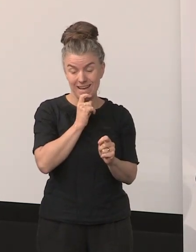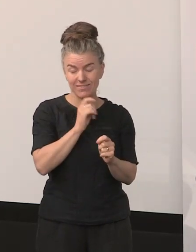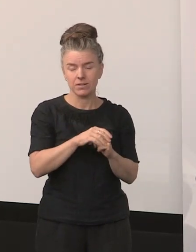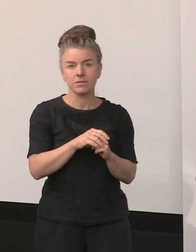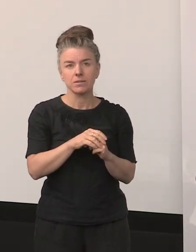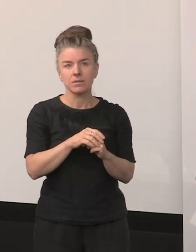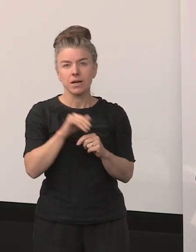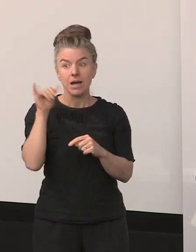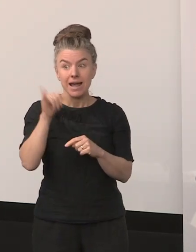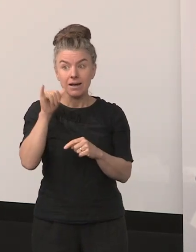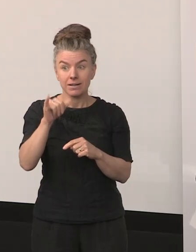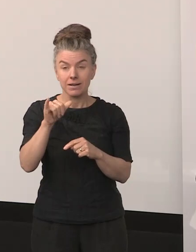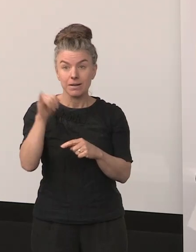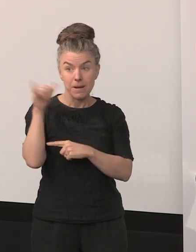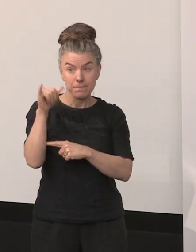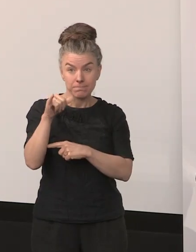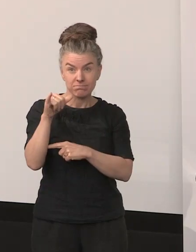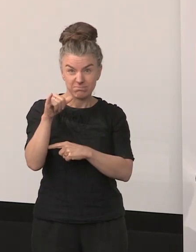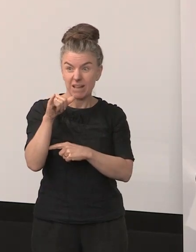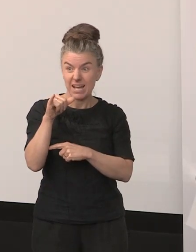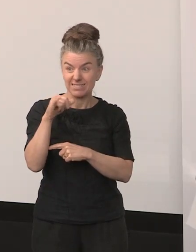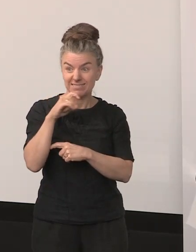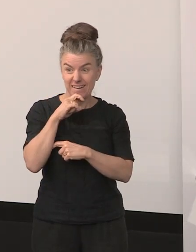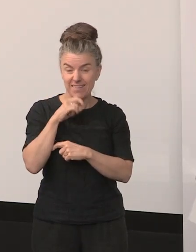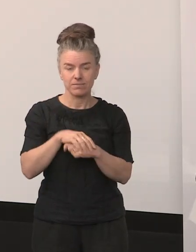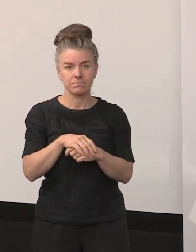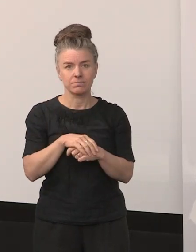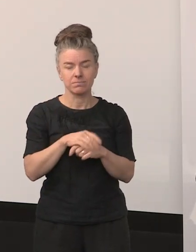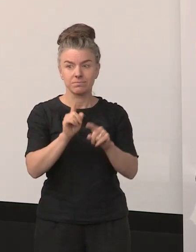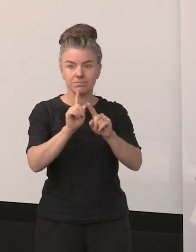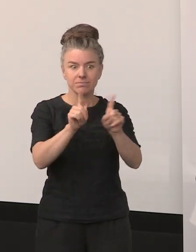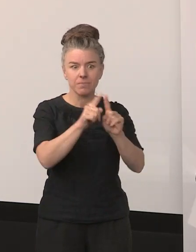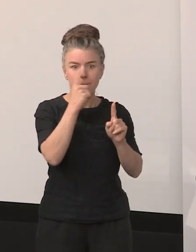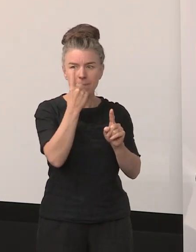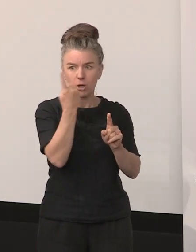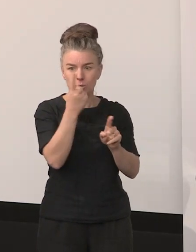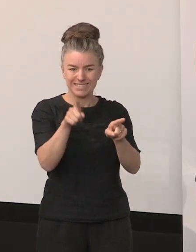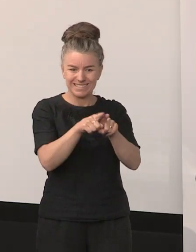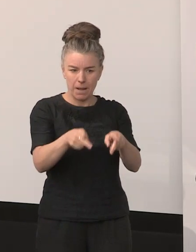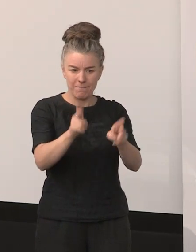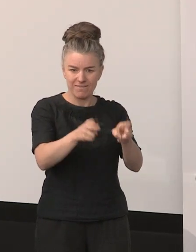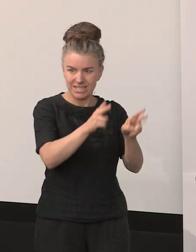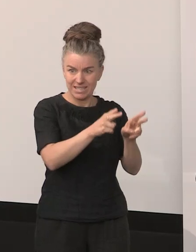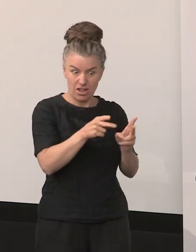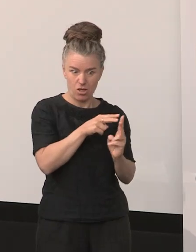small number of the staff so far, all of the health staff